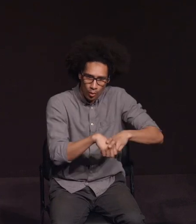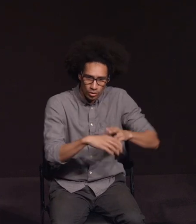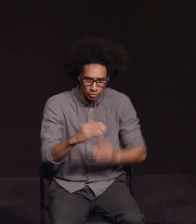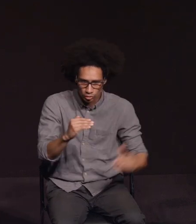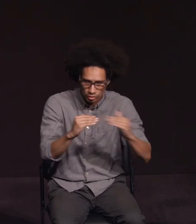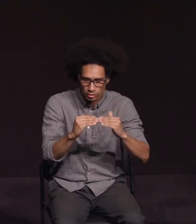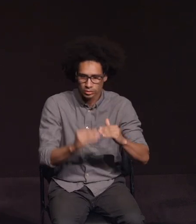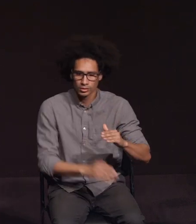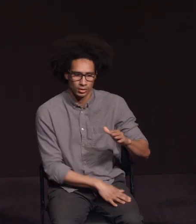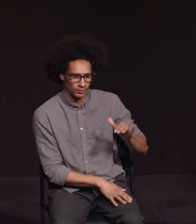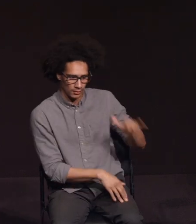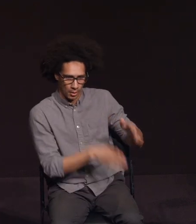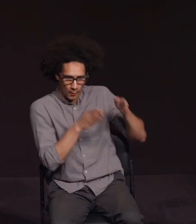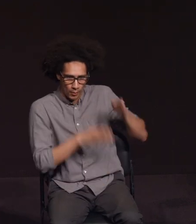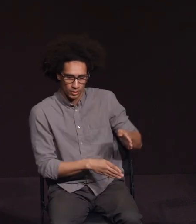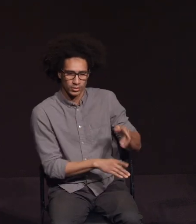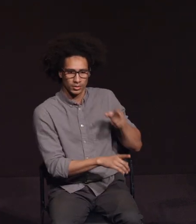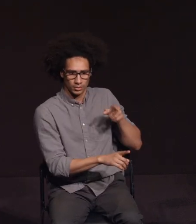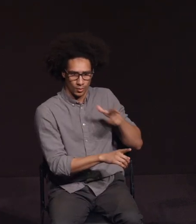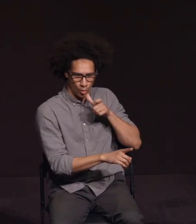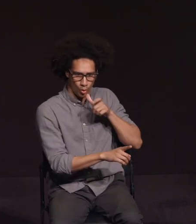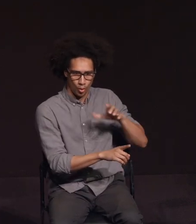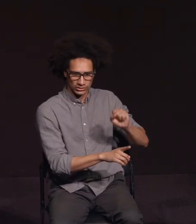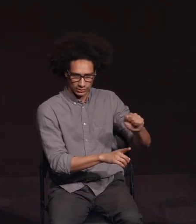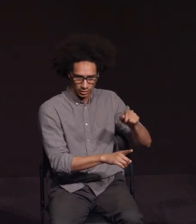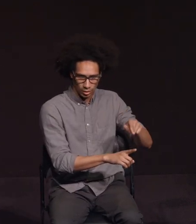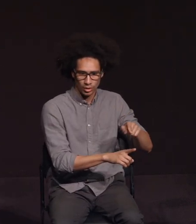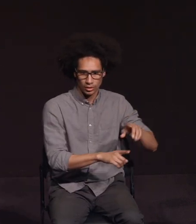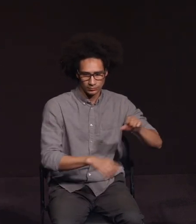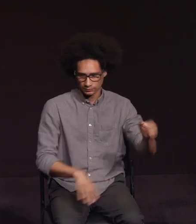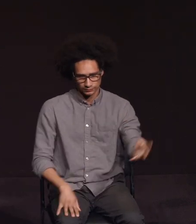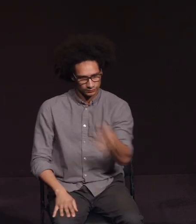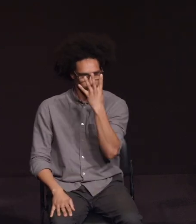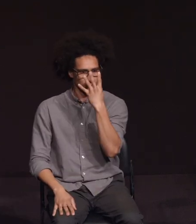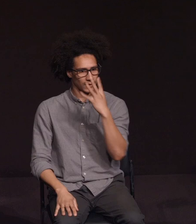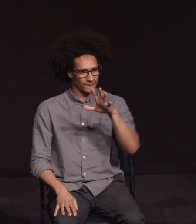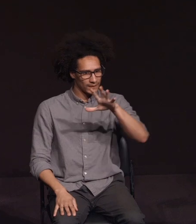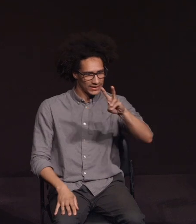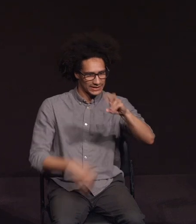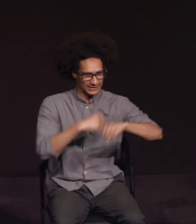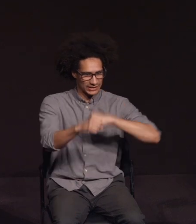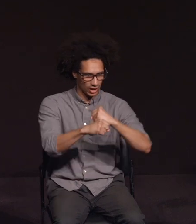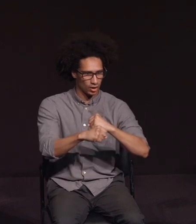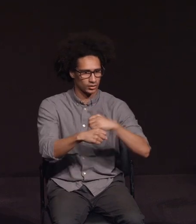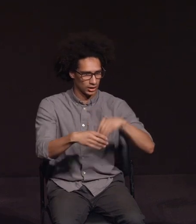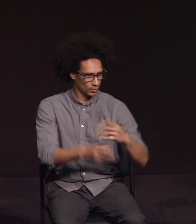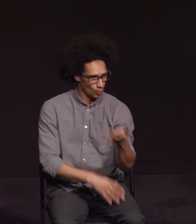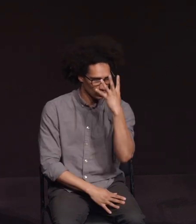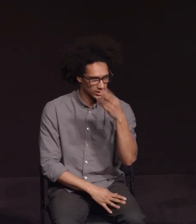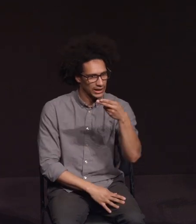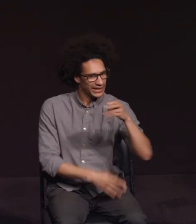Her predator and perpetrator is currently behind bars serving 56 years to life in prison, as he should.